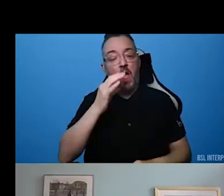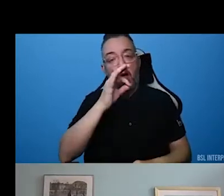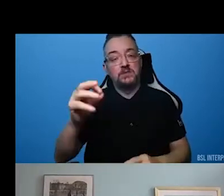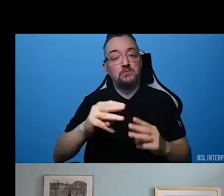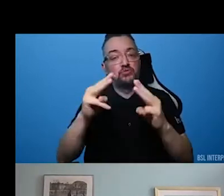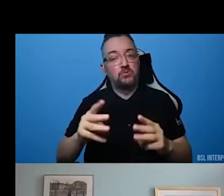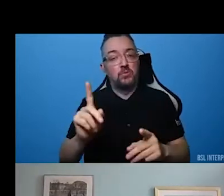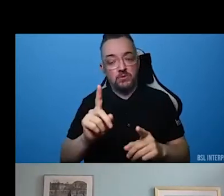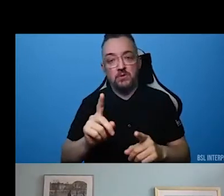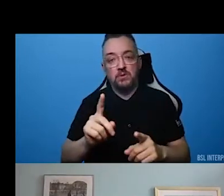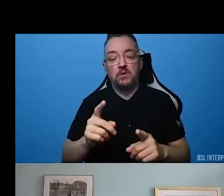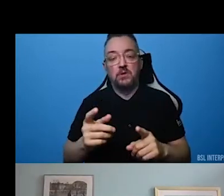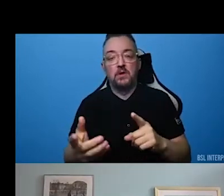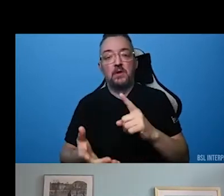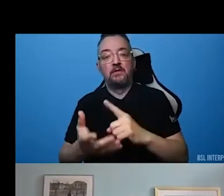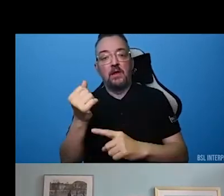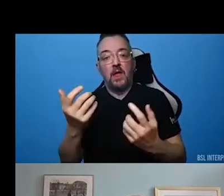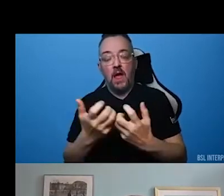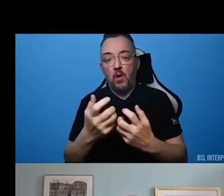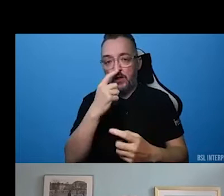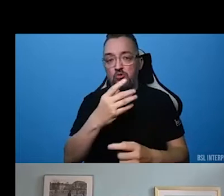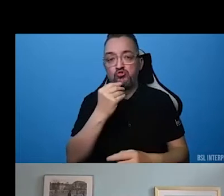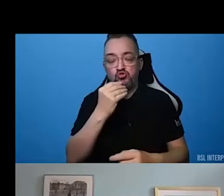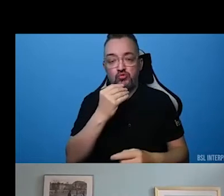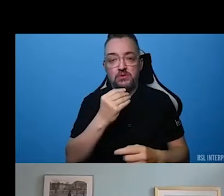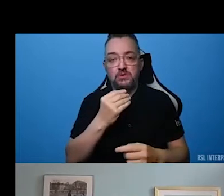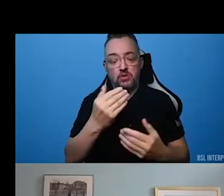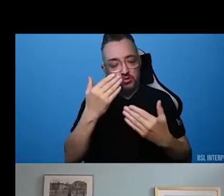is to find ways of using the objects to illuminate aspects of